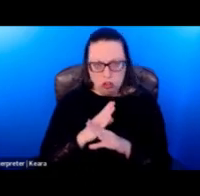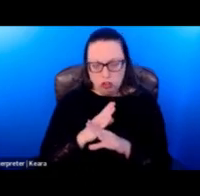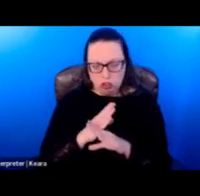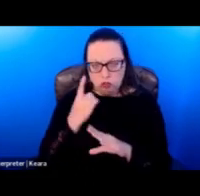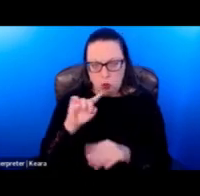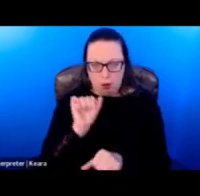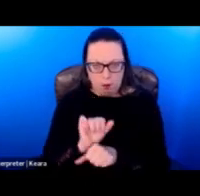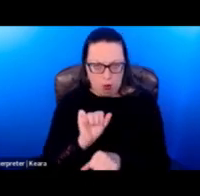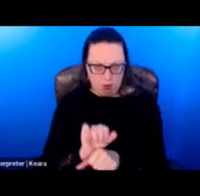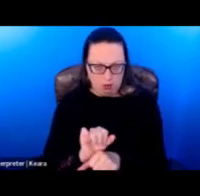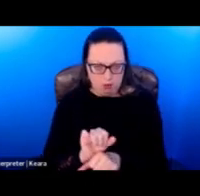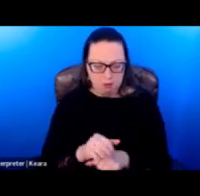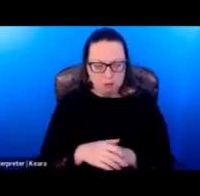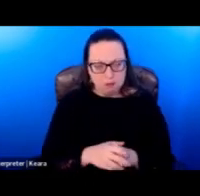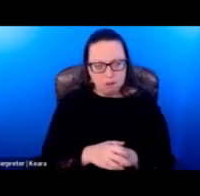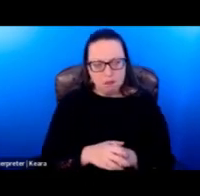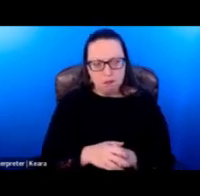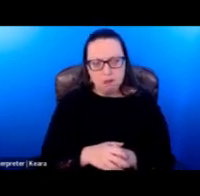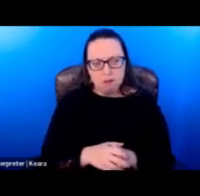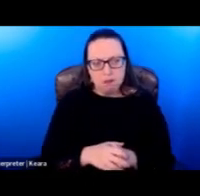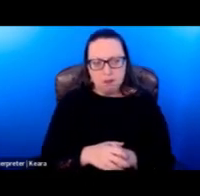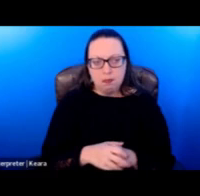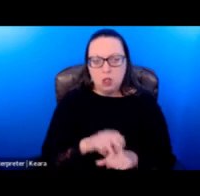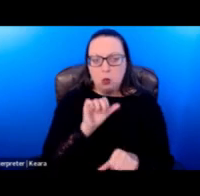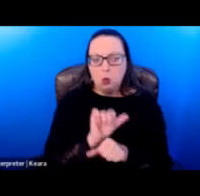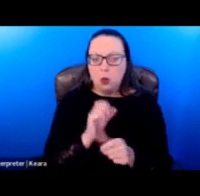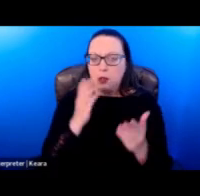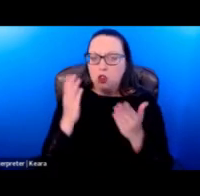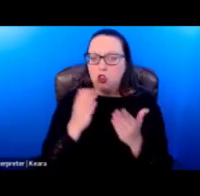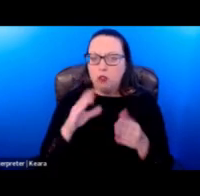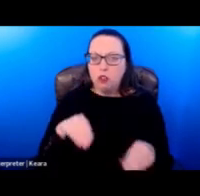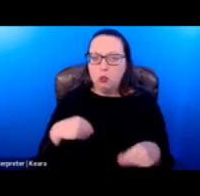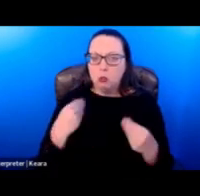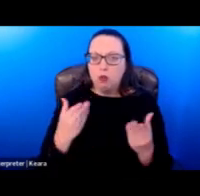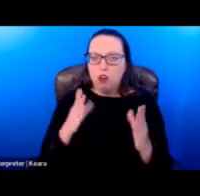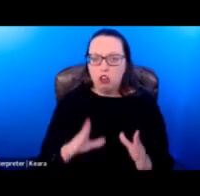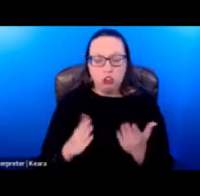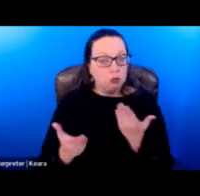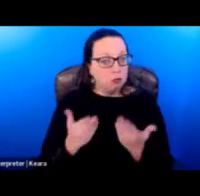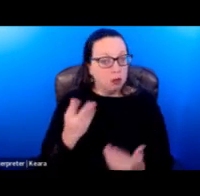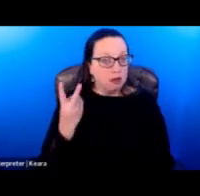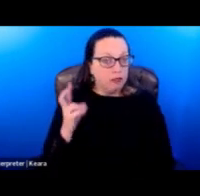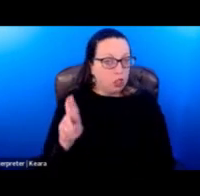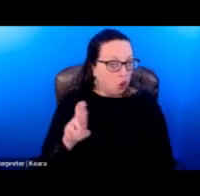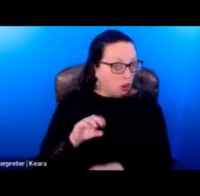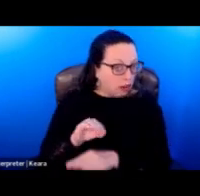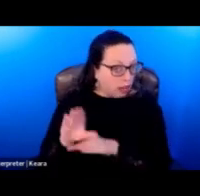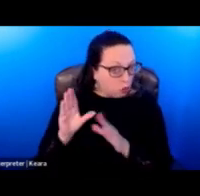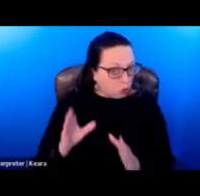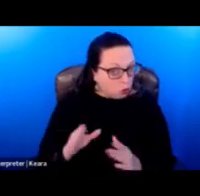And this comes up with employment service providers, it may be a vocational rehabilitation counselor, or a